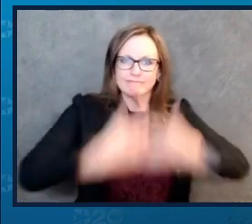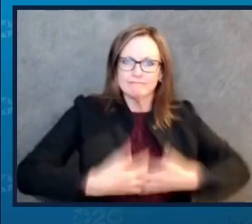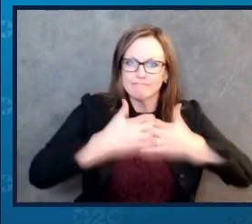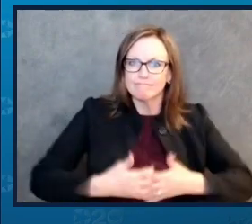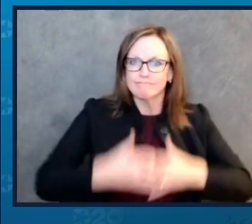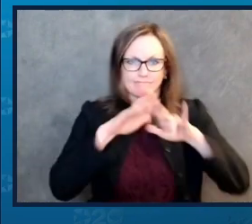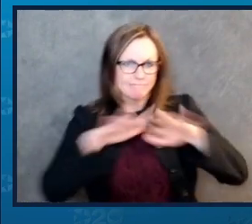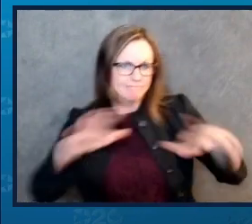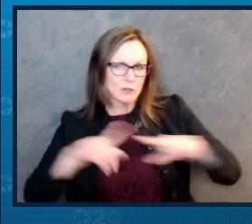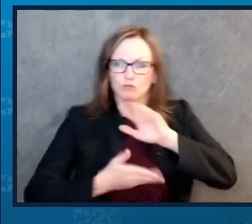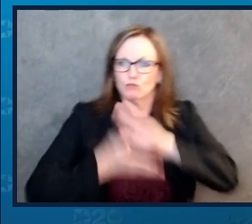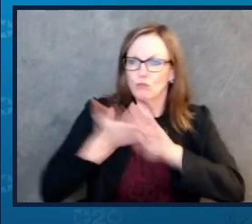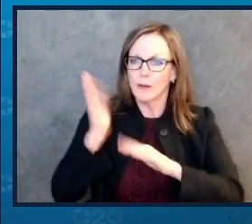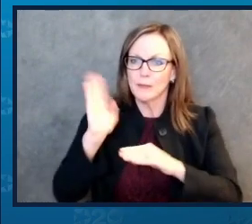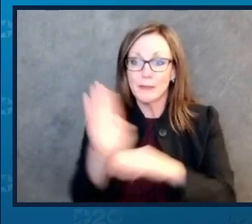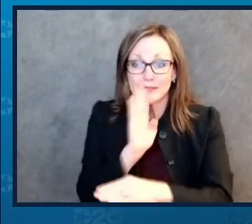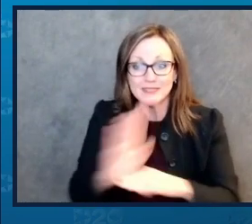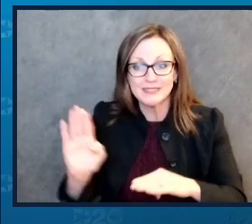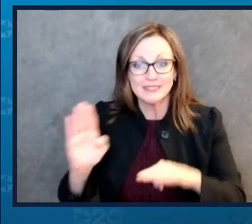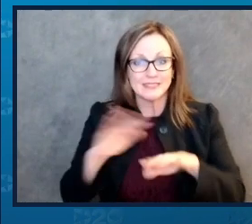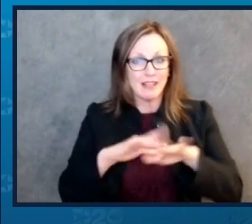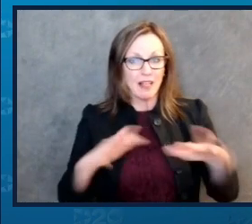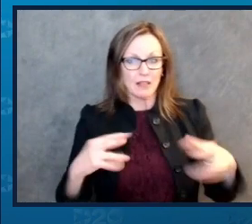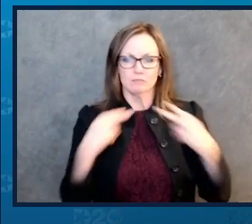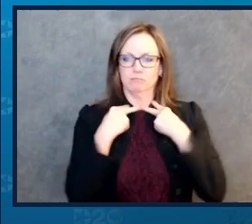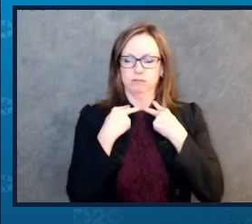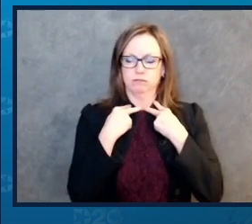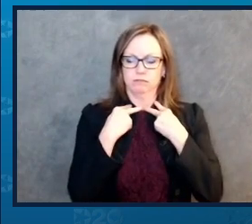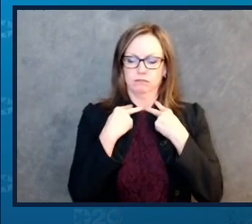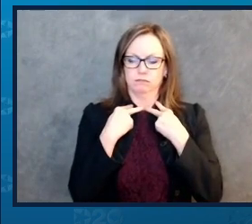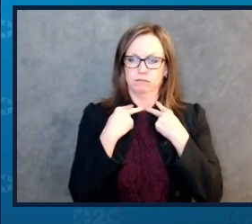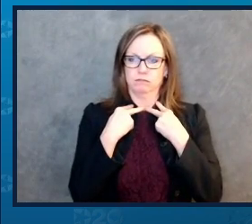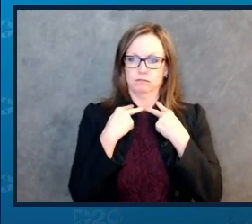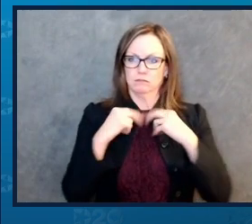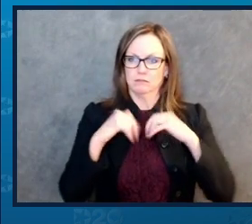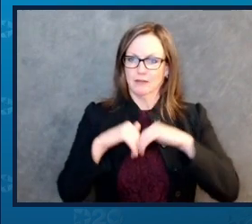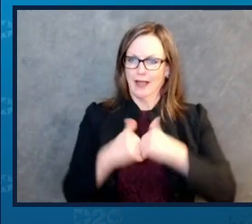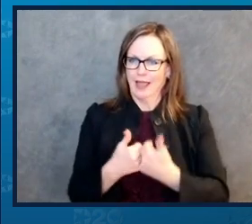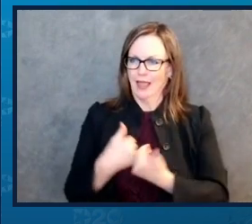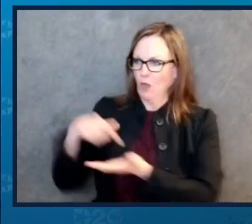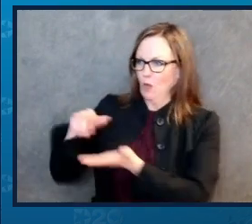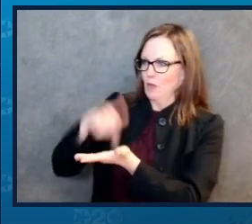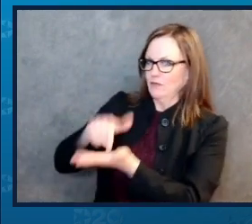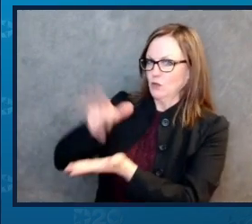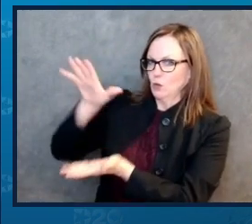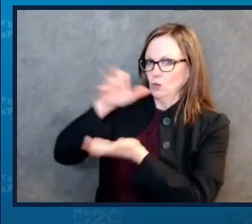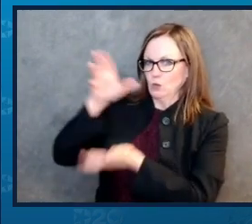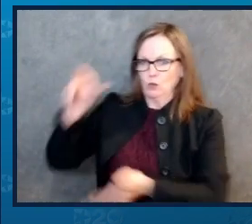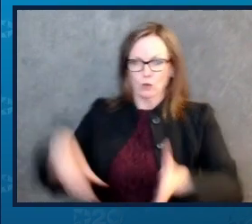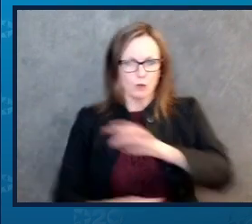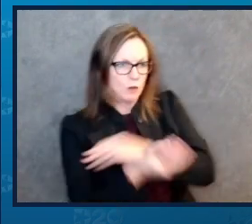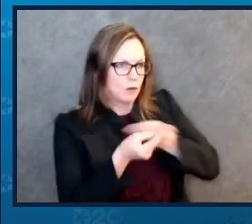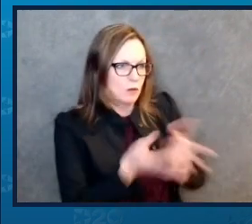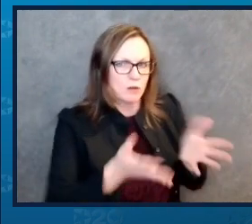WE DON'T KNOW IF WE CAN COVER PAYROLL. WHEN THIS IS NOT GOING WELL, IT YEAR IS.